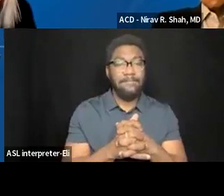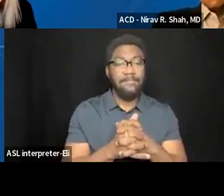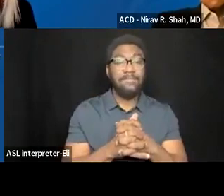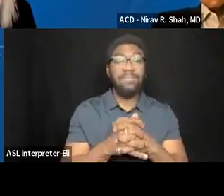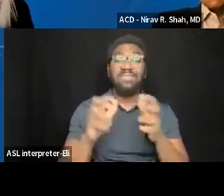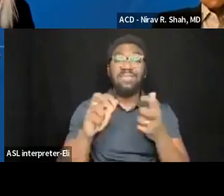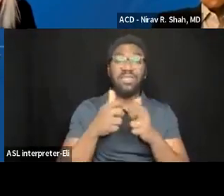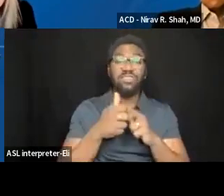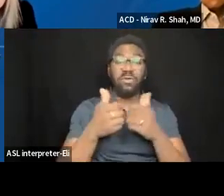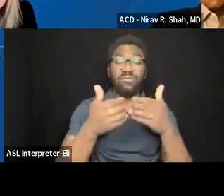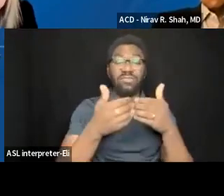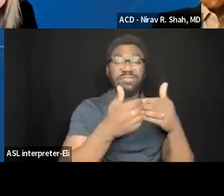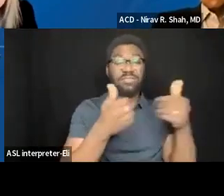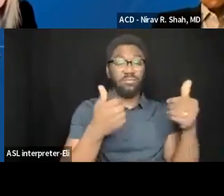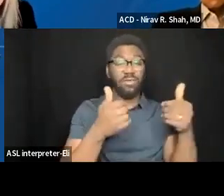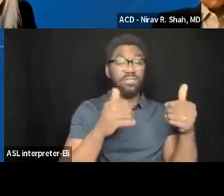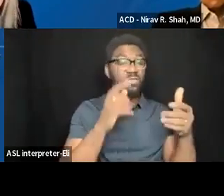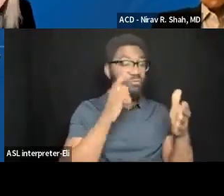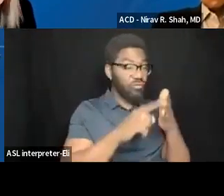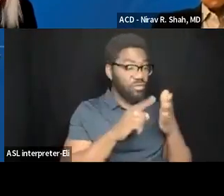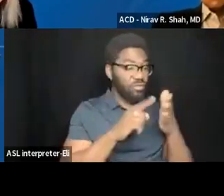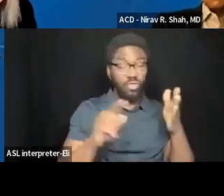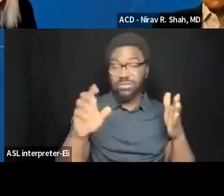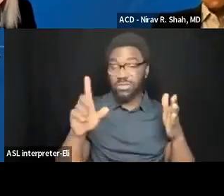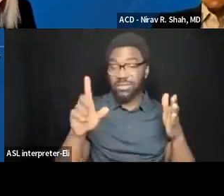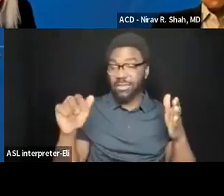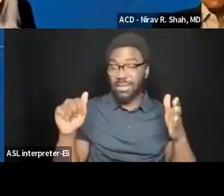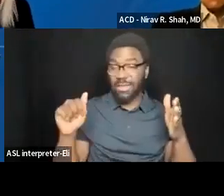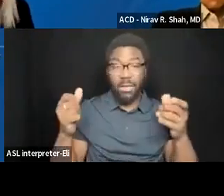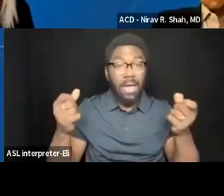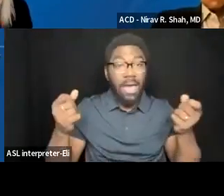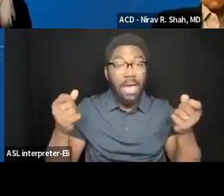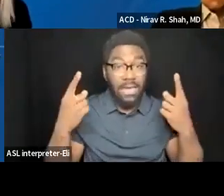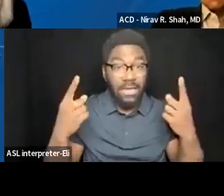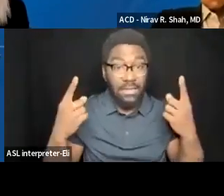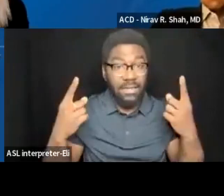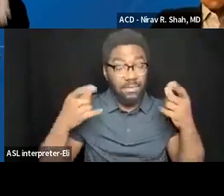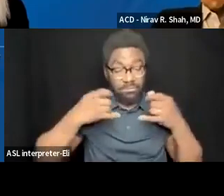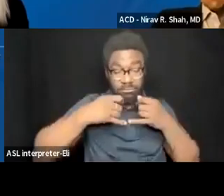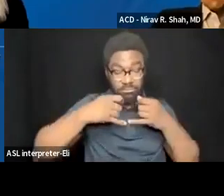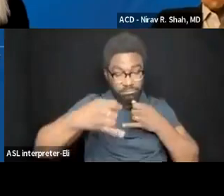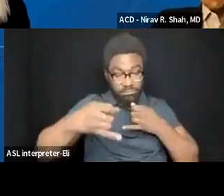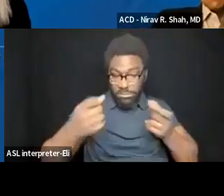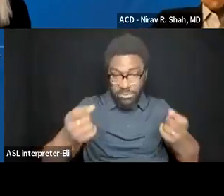of the research from the CLIA functions, I get that, you know, because, you know, that's also part of my experience.